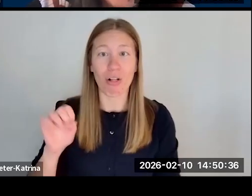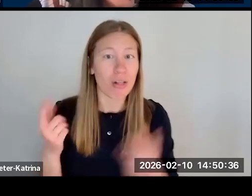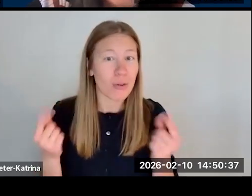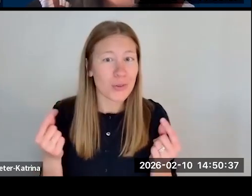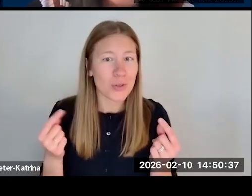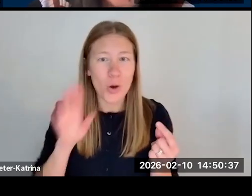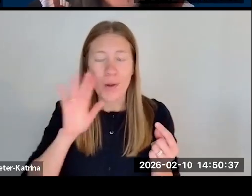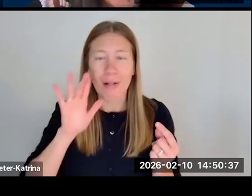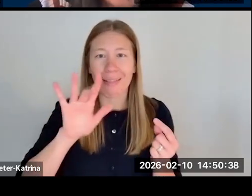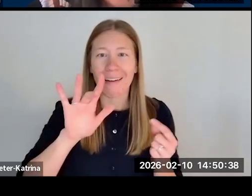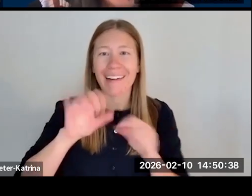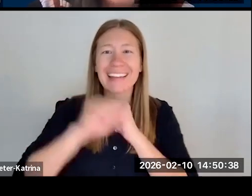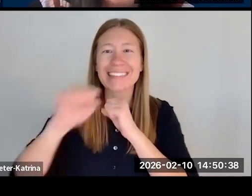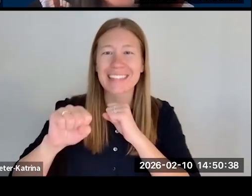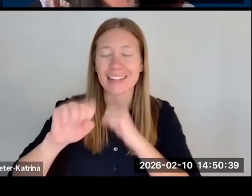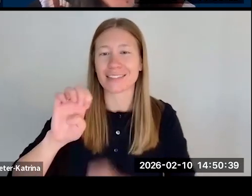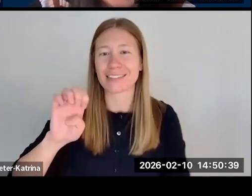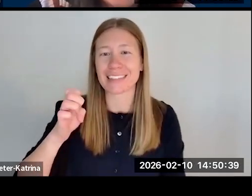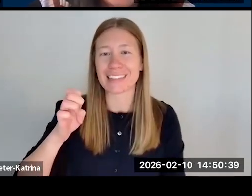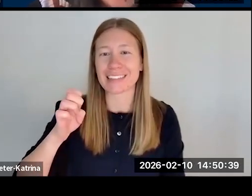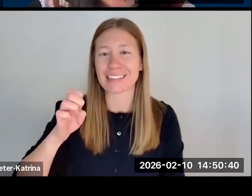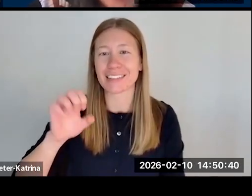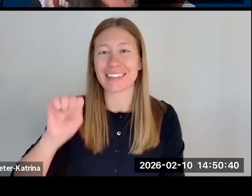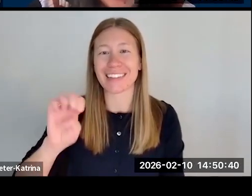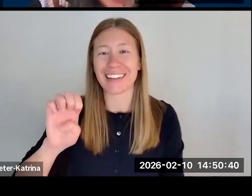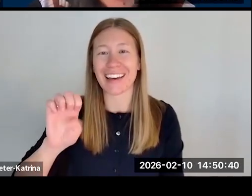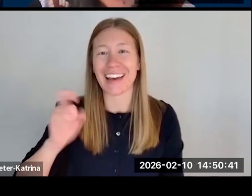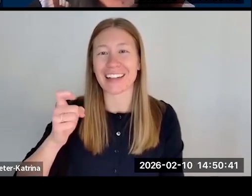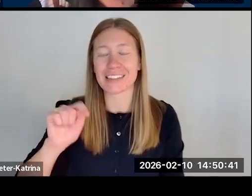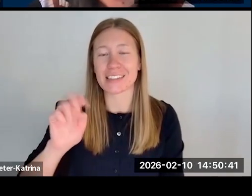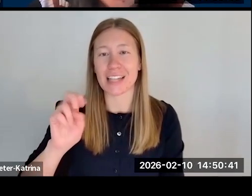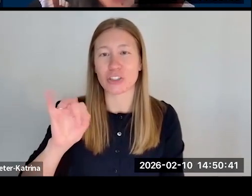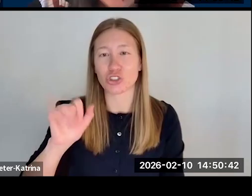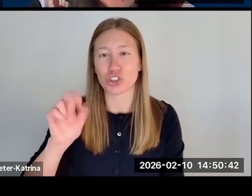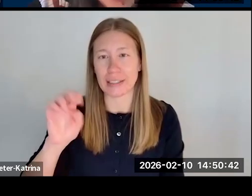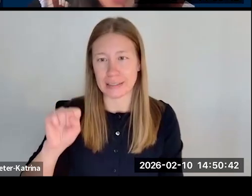extensions from the top level menu and choose Grackle docs and then launch.